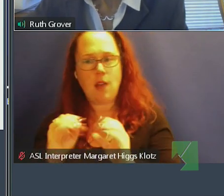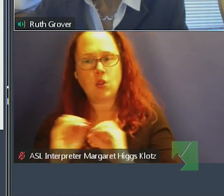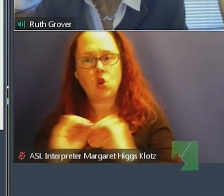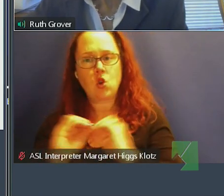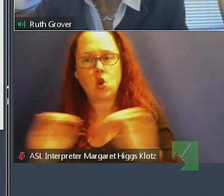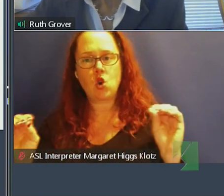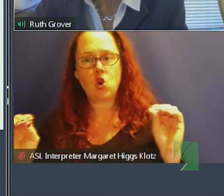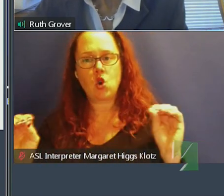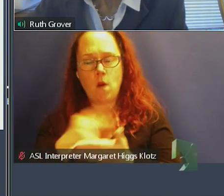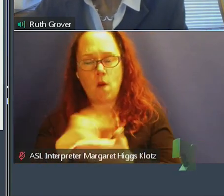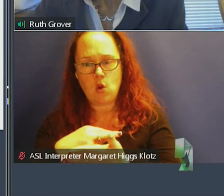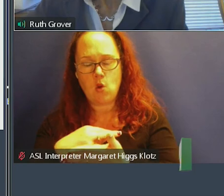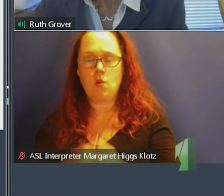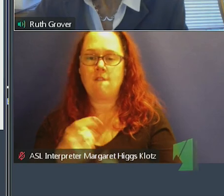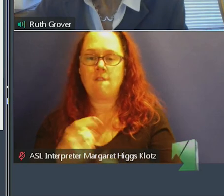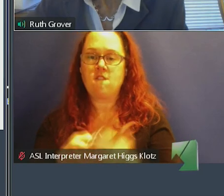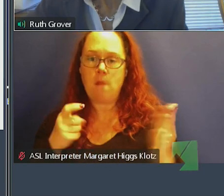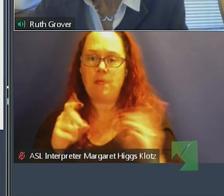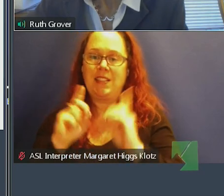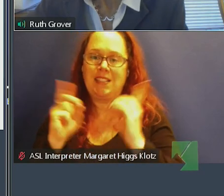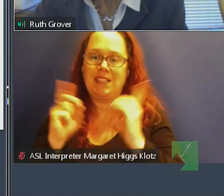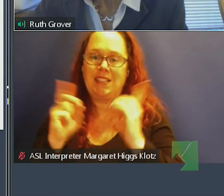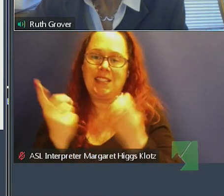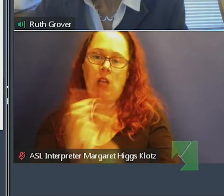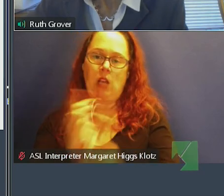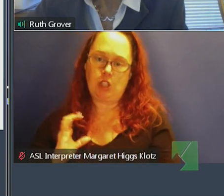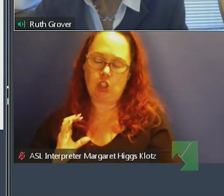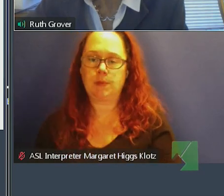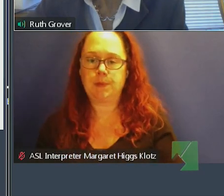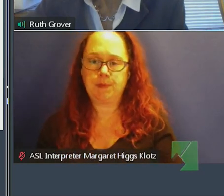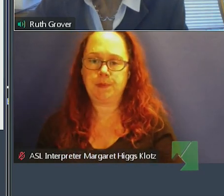The project does not and will not at time of this strict